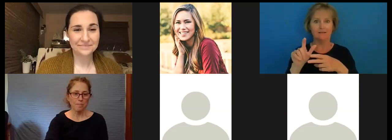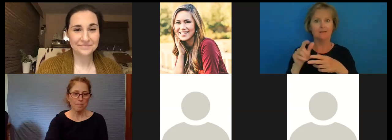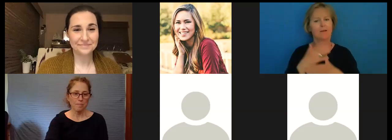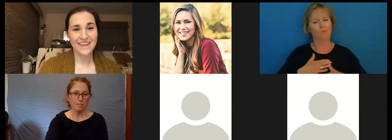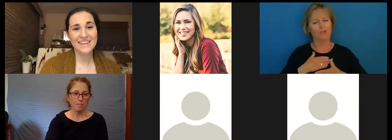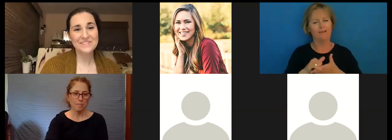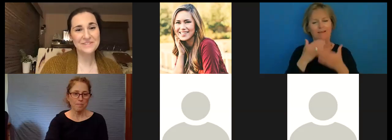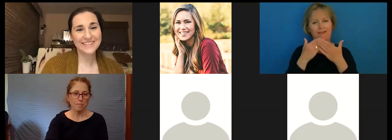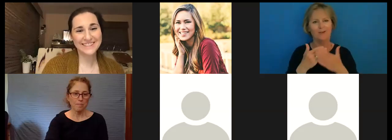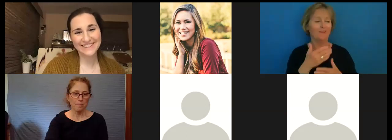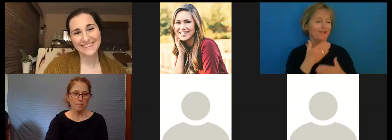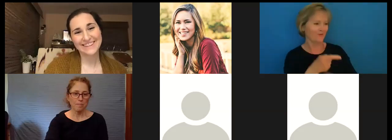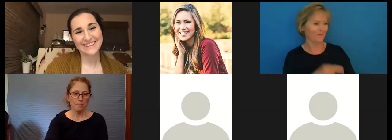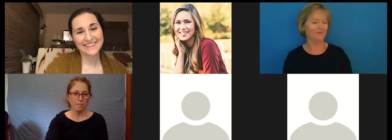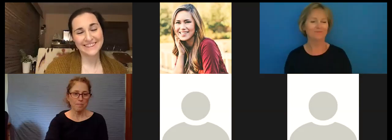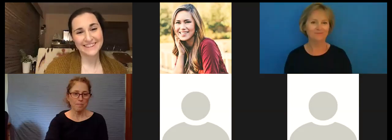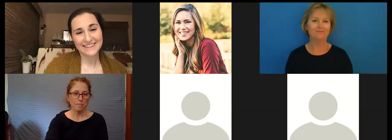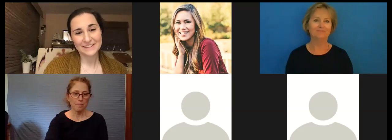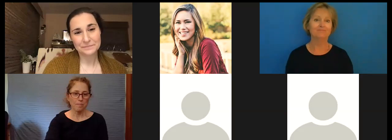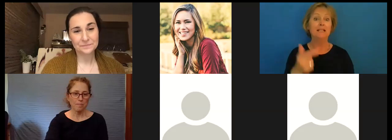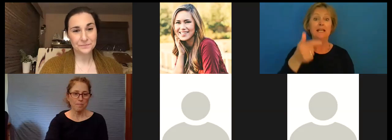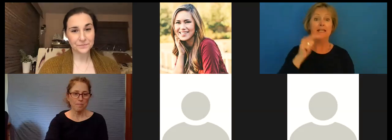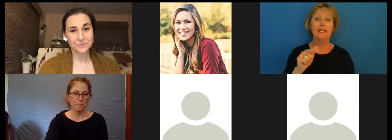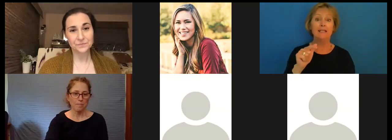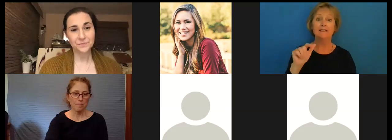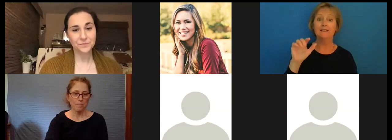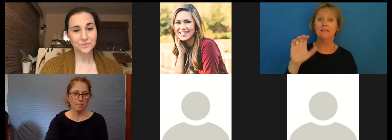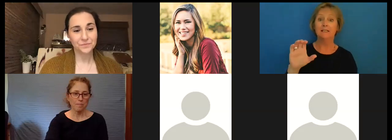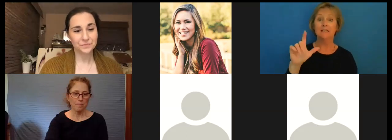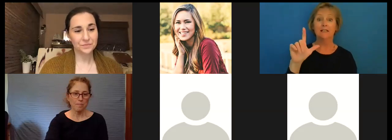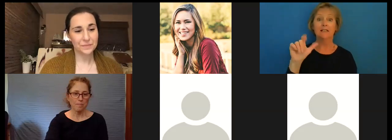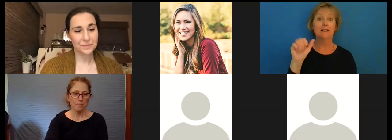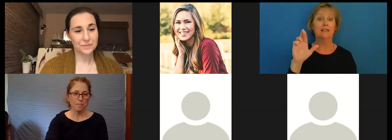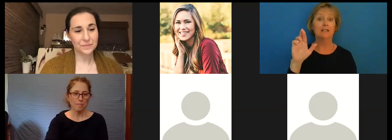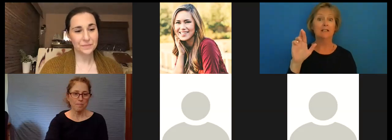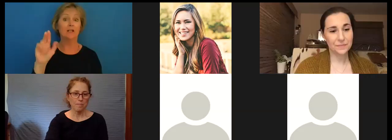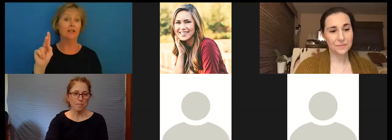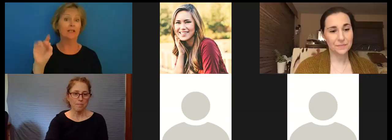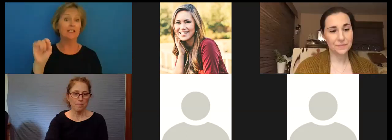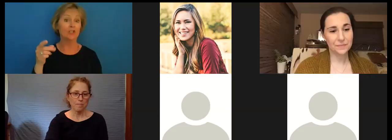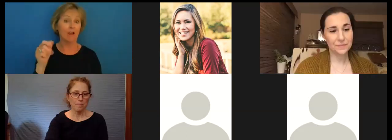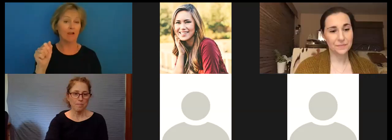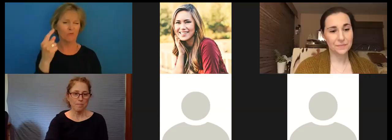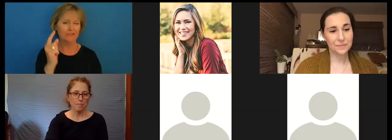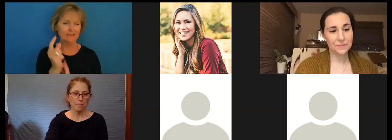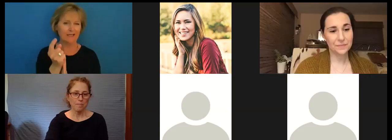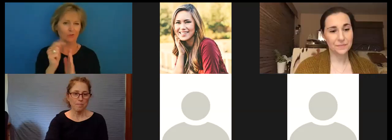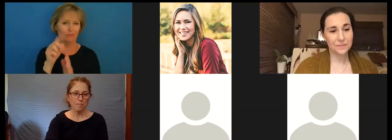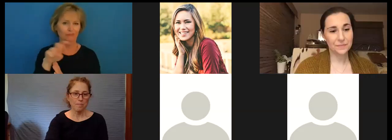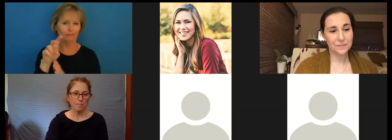Thank you! Next, we've got Clarkisha, give me one second to switch this up.